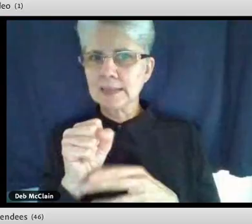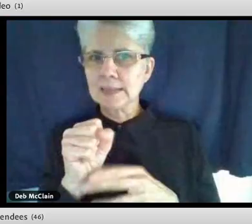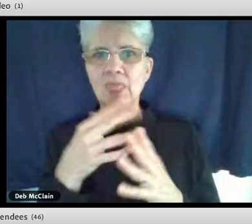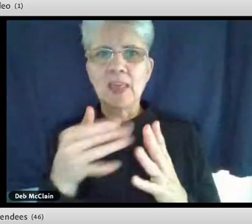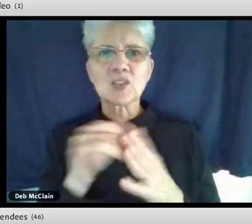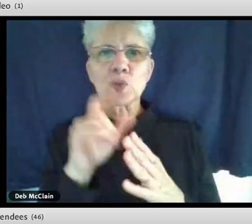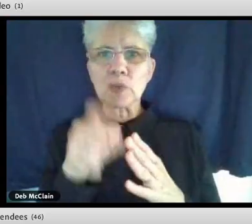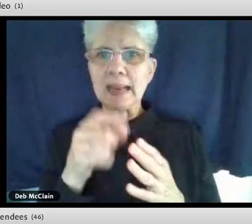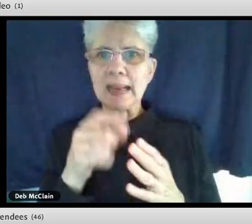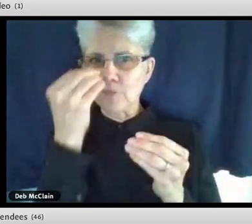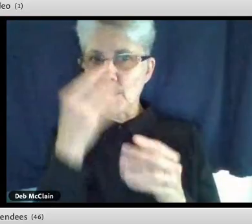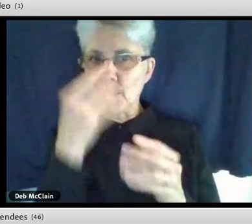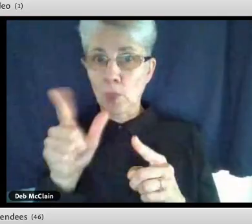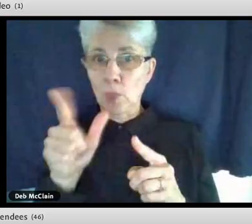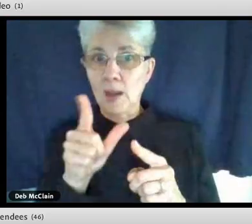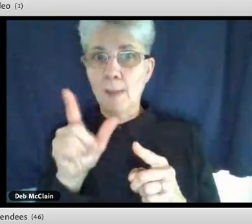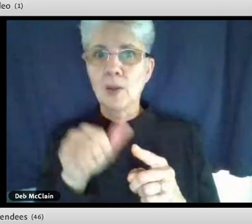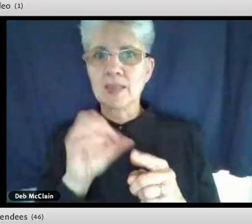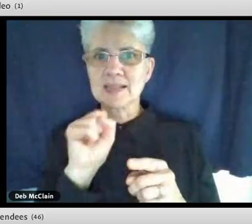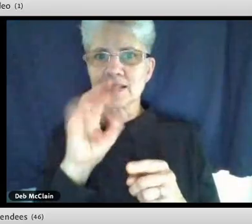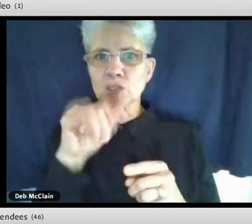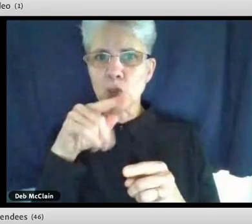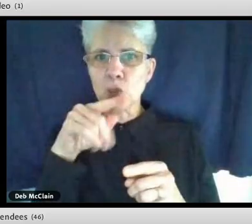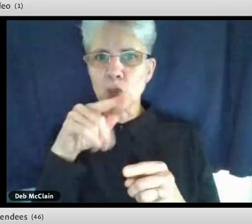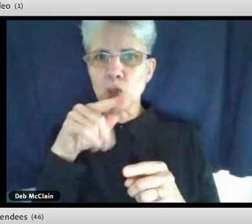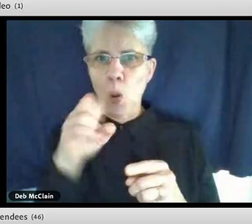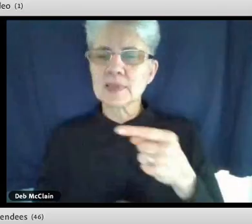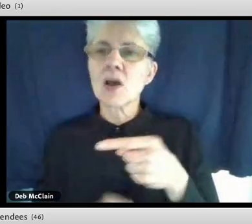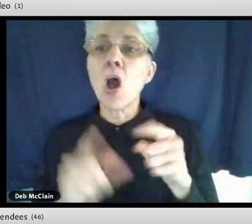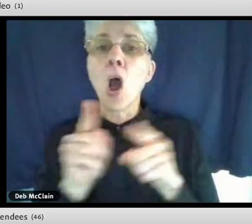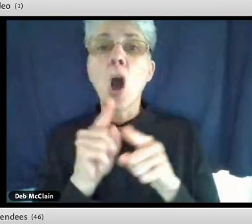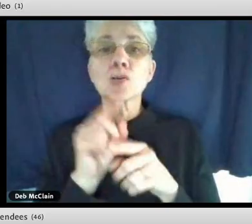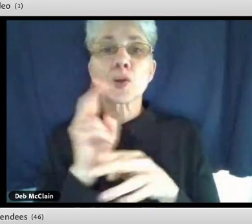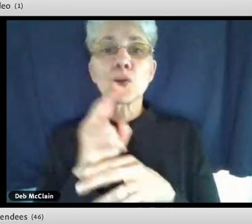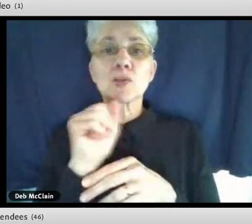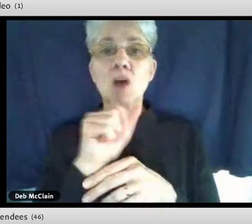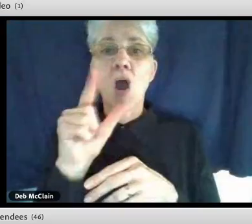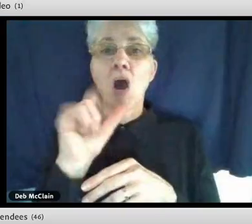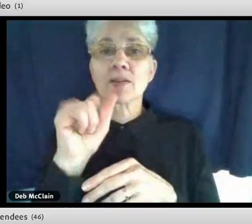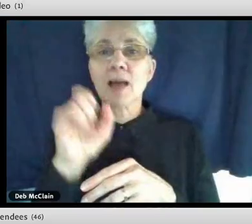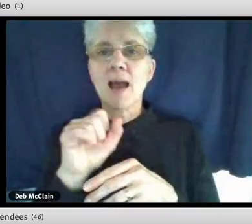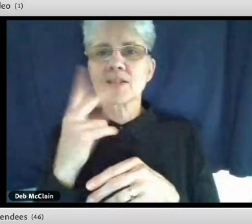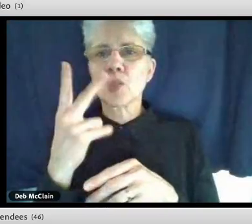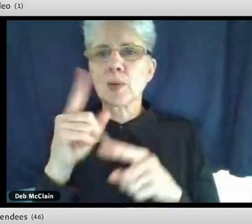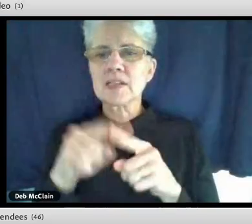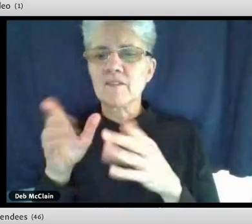So this is Snopes. There's also AllSides, which gives you three different viewpoints on political issues.